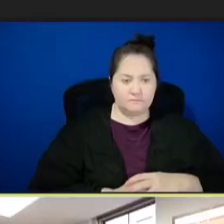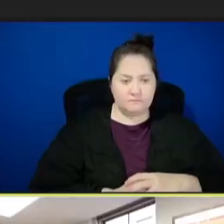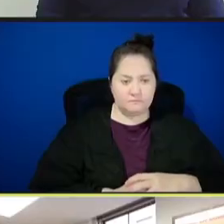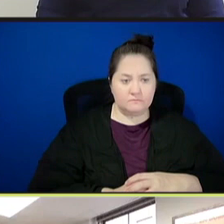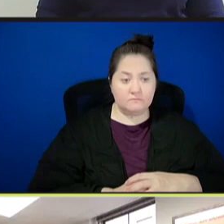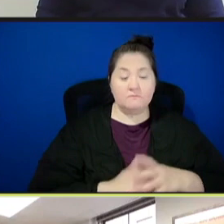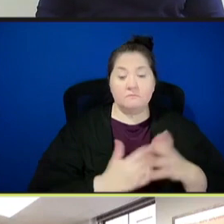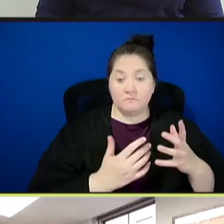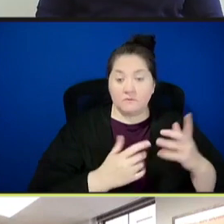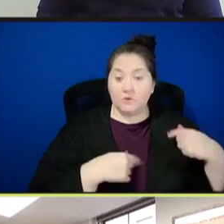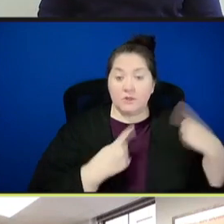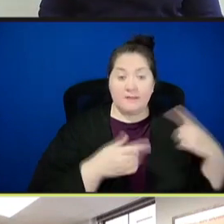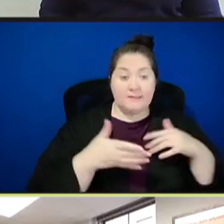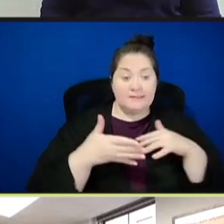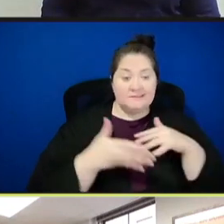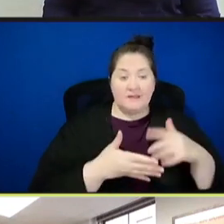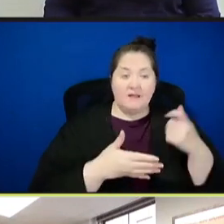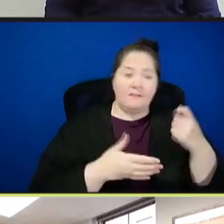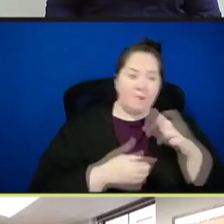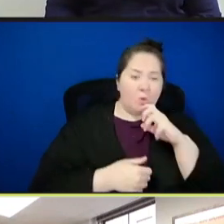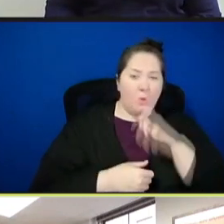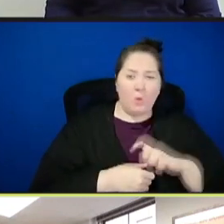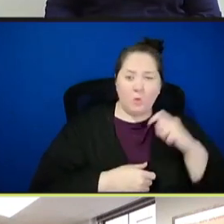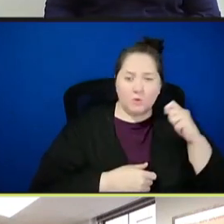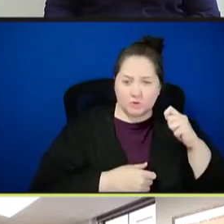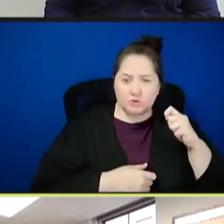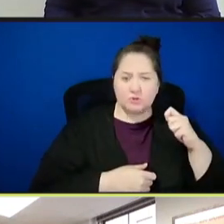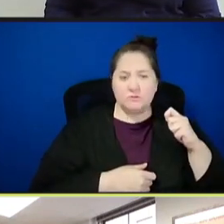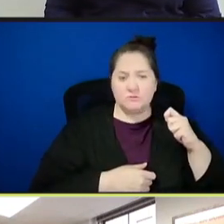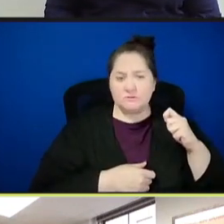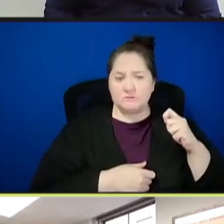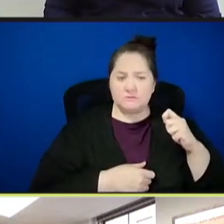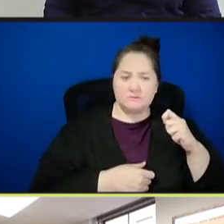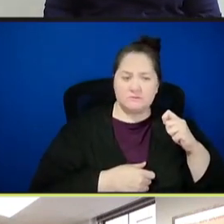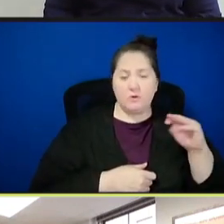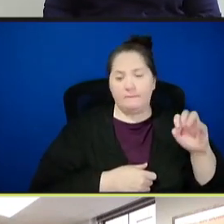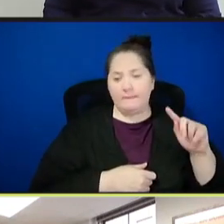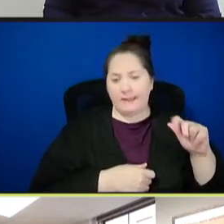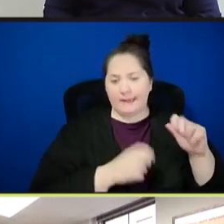Since this study is a little older, the-- or this meta-analysis is a little older.